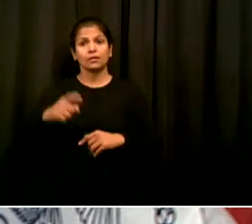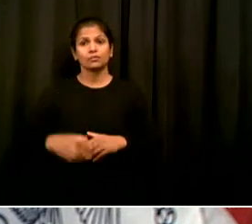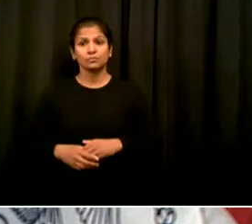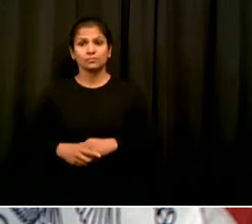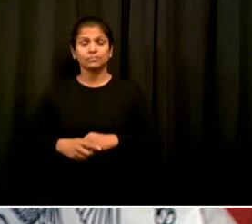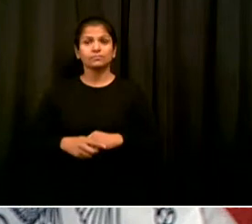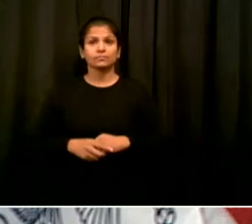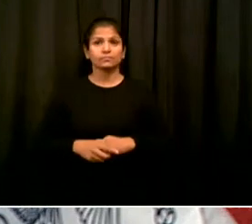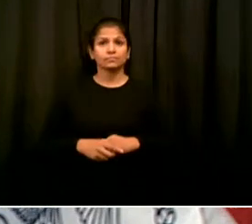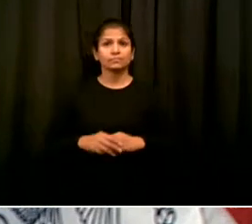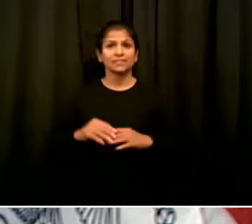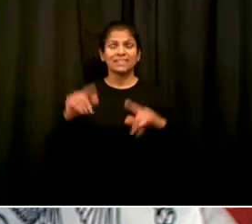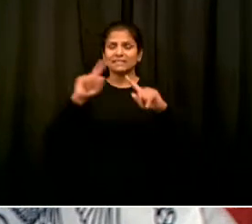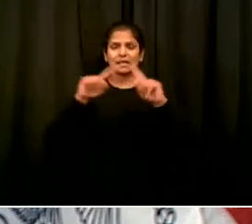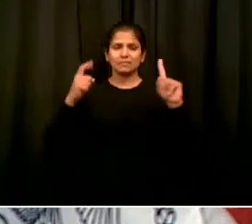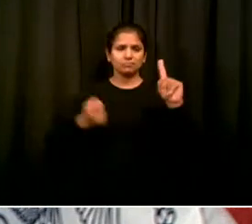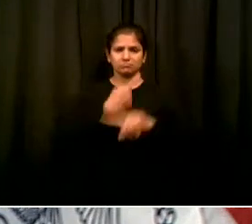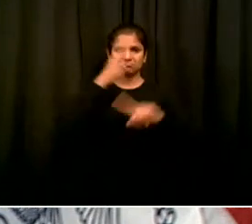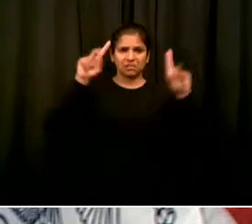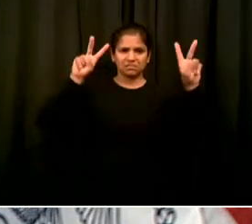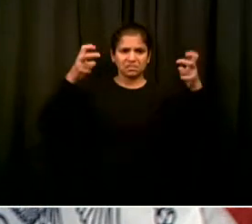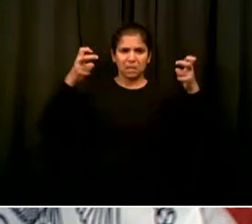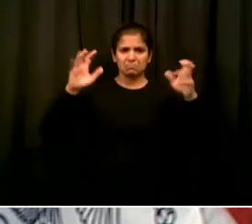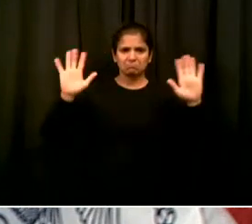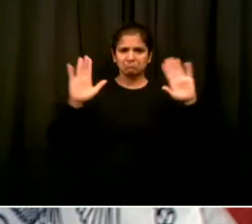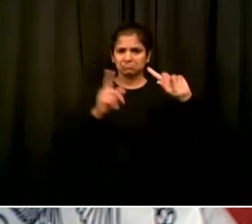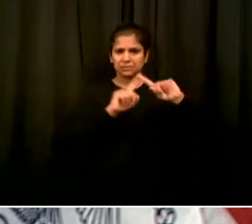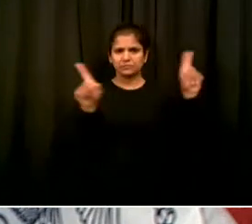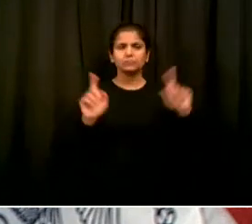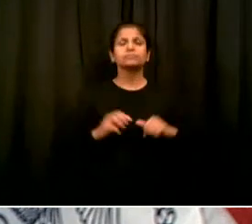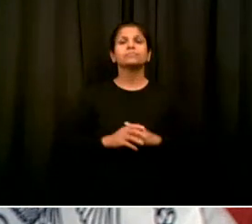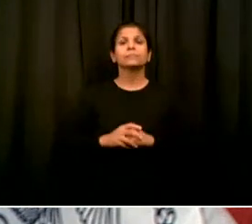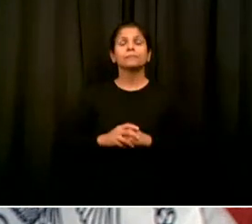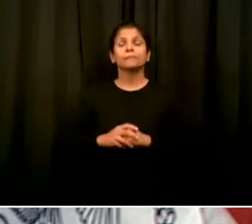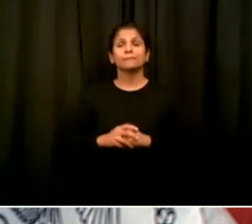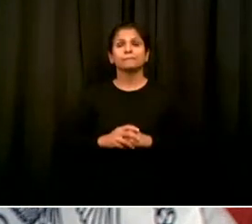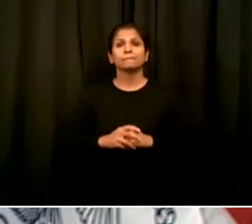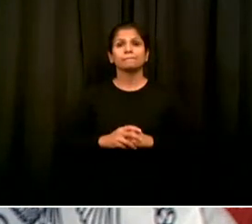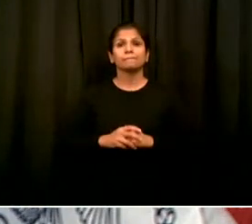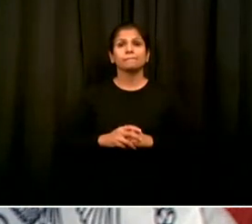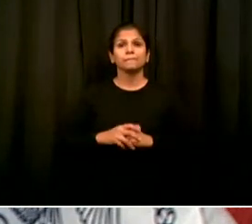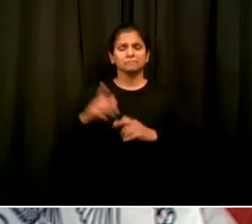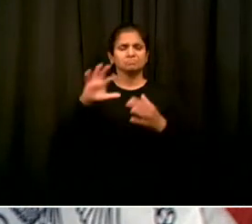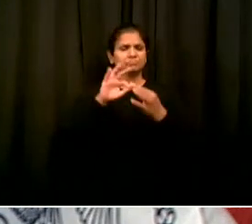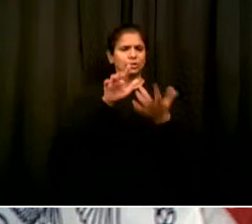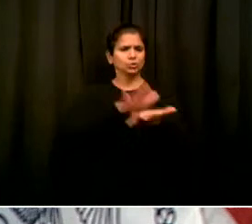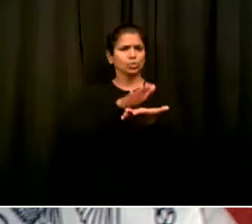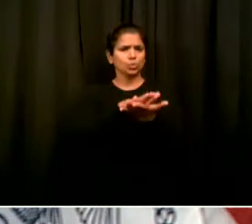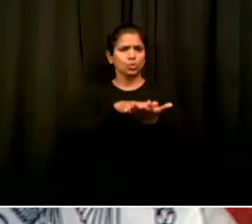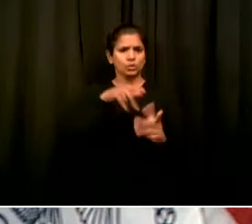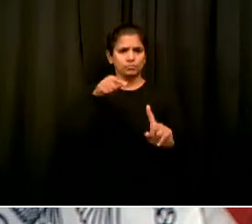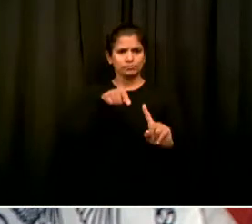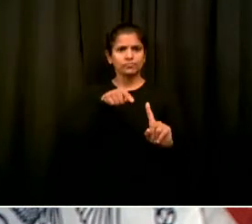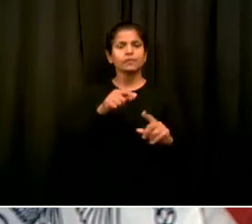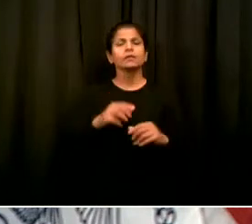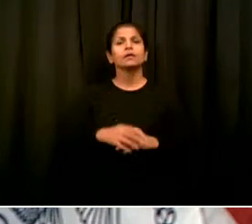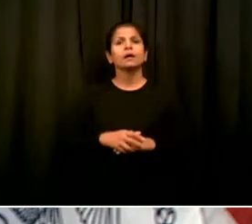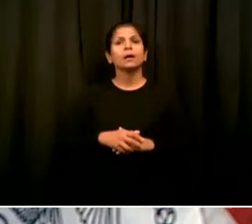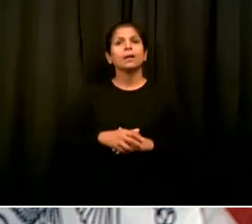RETIREMENTS. GO AHEAD. THANK YOU. THEN, ON ANOTHER QUESTION -- ON ANOTHER TOPIC, NOW THAT RESEARCH IS SHOWING SCHOOLS ARE NOT A MAMAORJ PLACACOFE